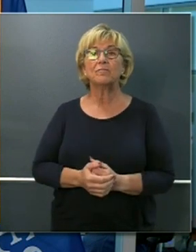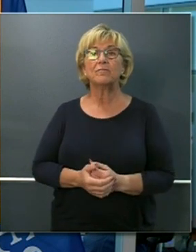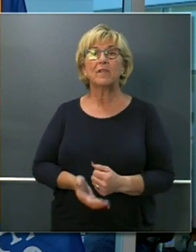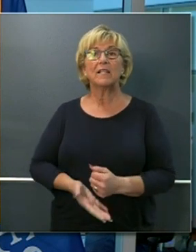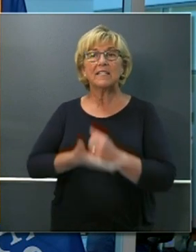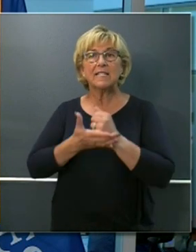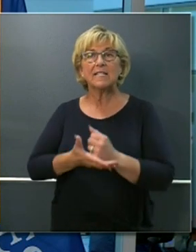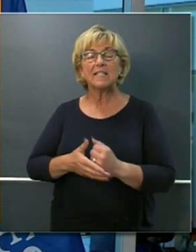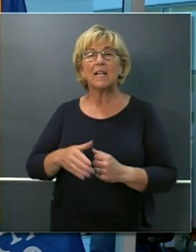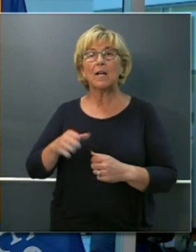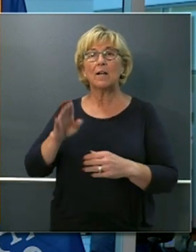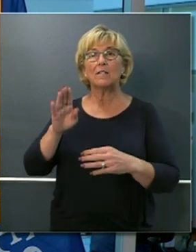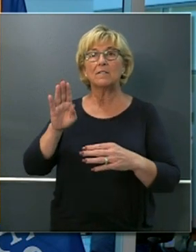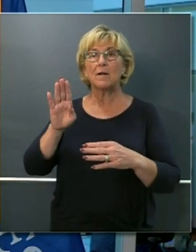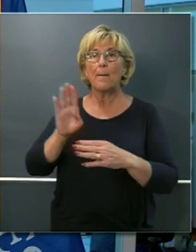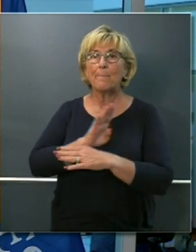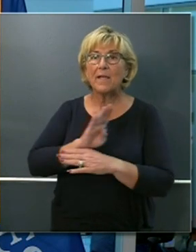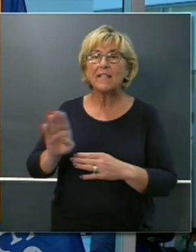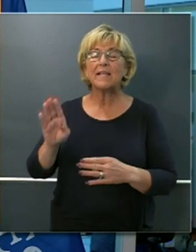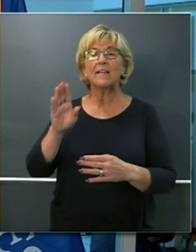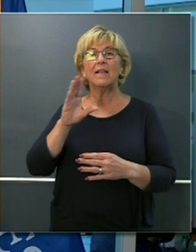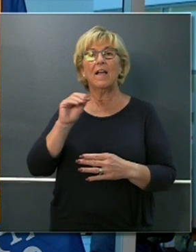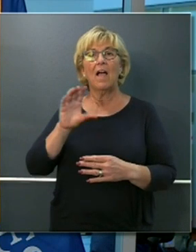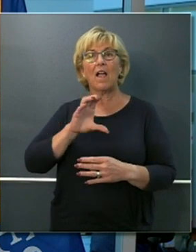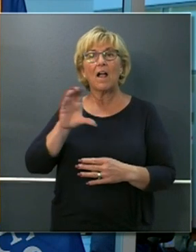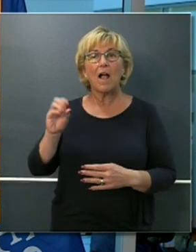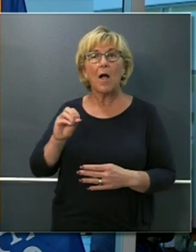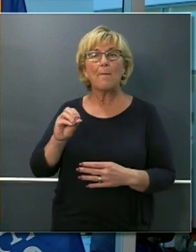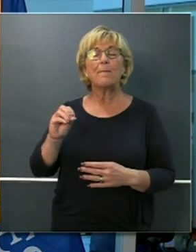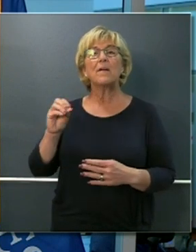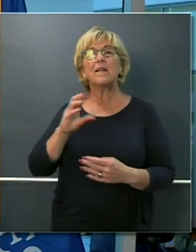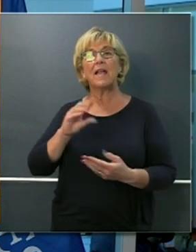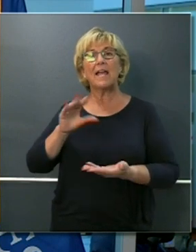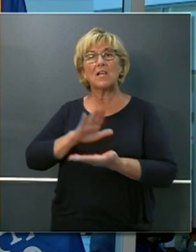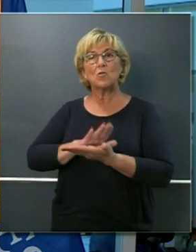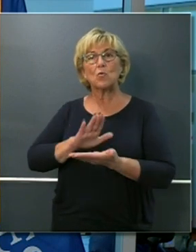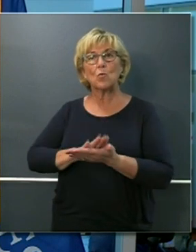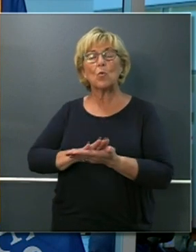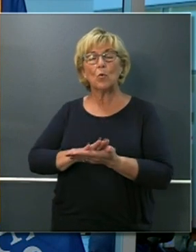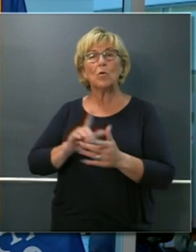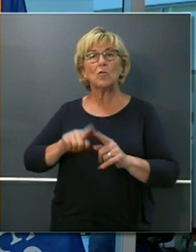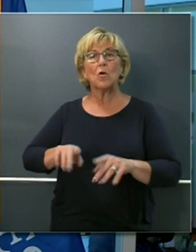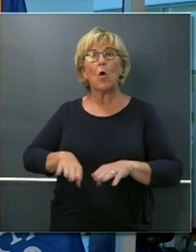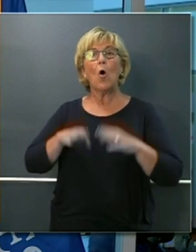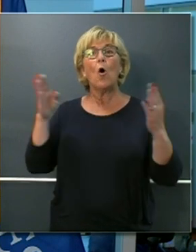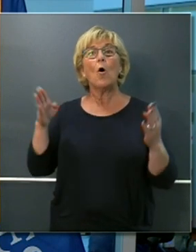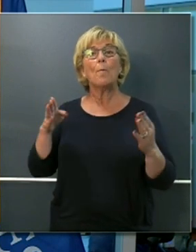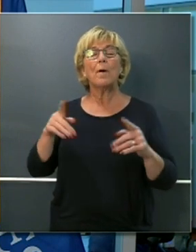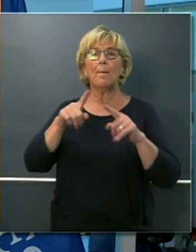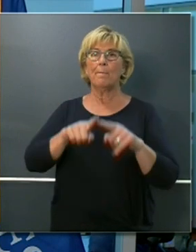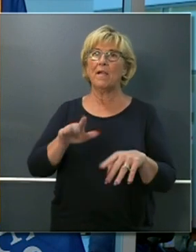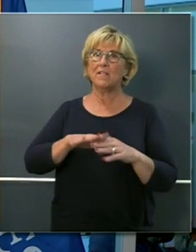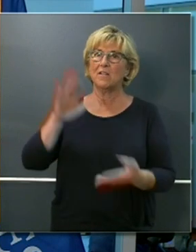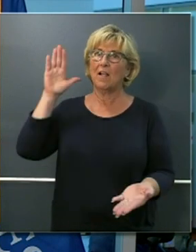FROM YOU BECAUSE IDEAS THAT YOU HAVE ABOUT HOW YOU CAN CREATE A SAFE WORKPLACE ARE THINGS WE WANT TO KNOW ABOUT. WE WILL BE PROVIDING THIS GUIDANCE IN A FRAMEWORK